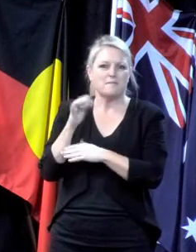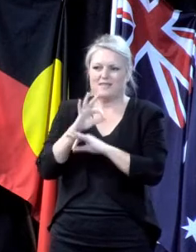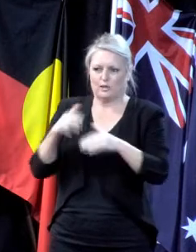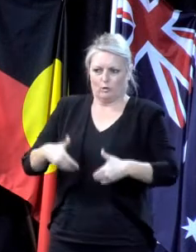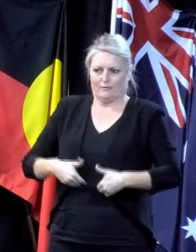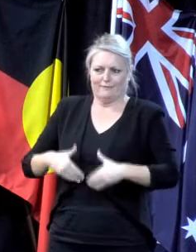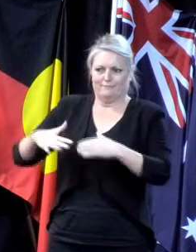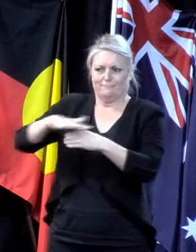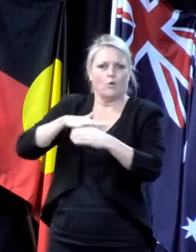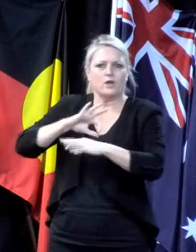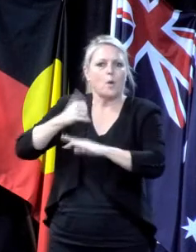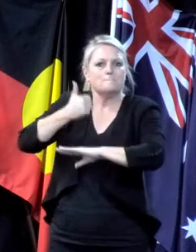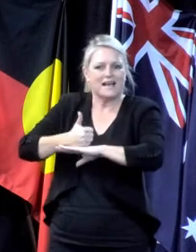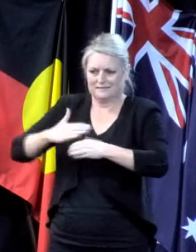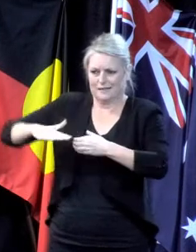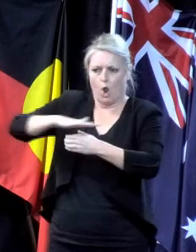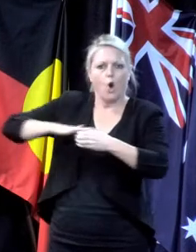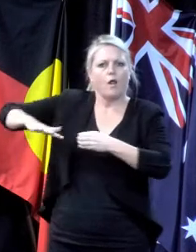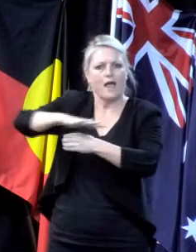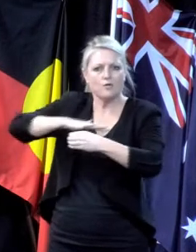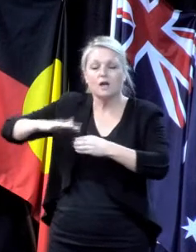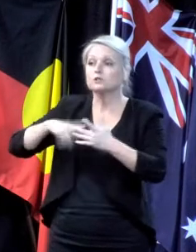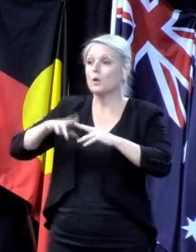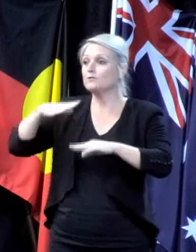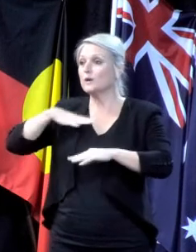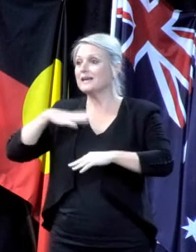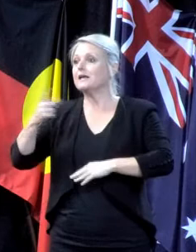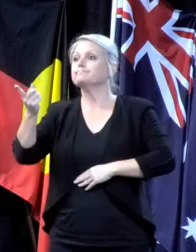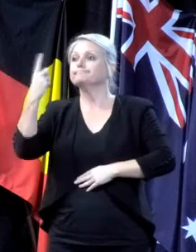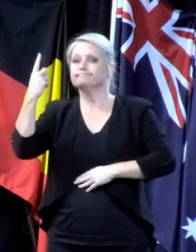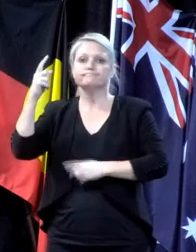So, therefore, if we require the services of one of those members of staff